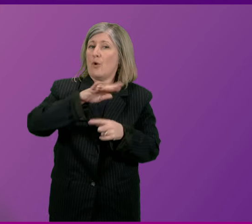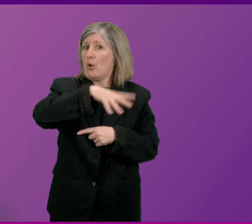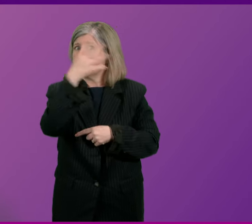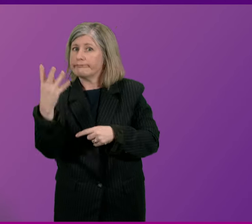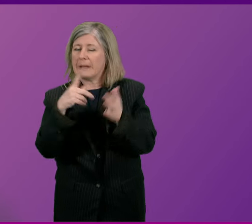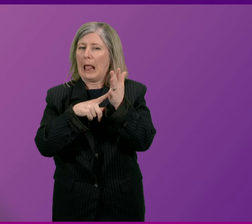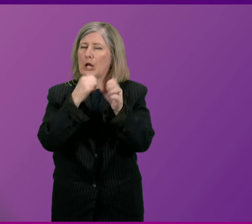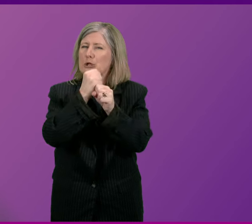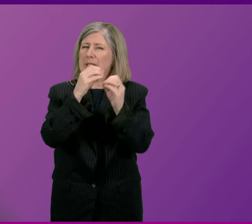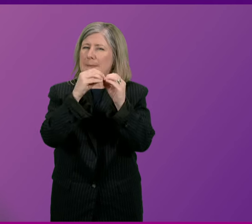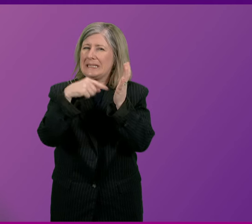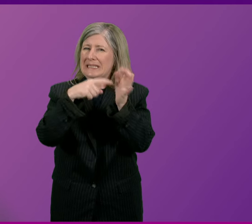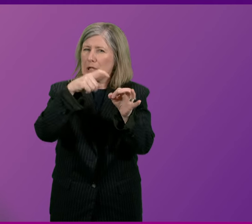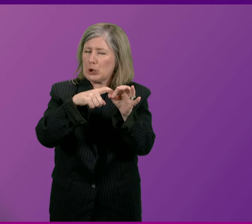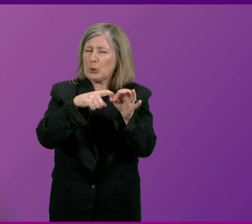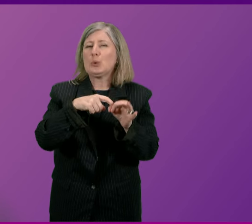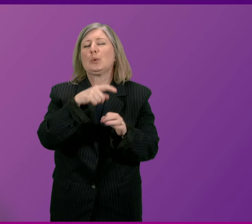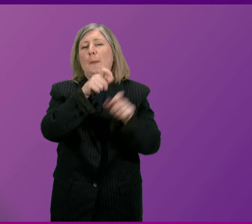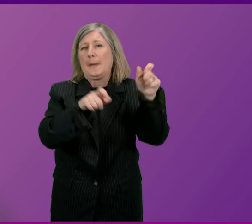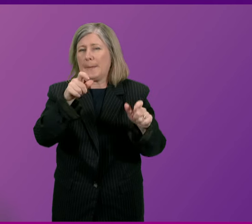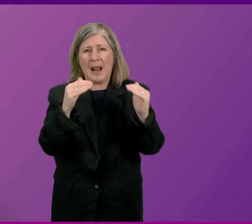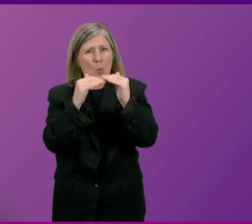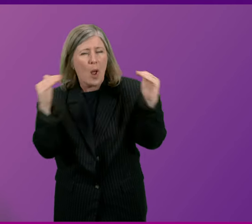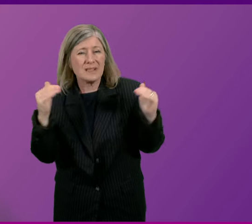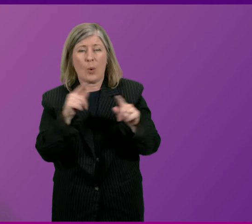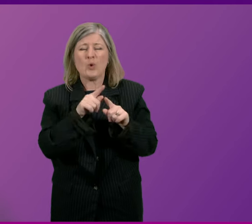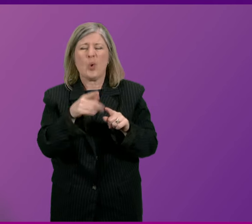attitudes against abortion and who has even expressed the view that people who